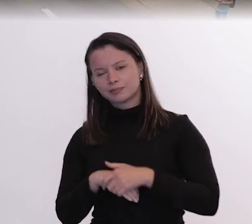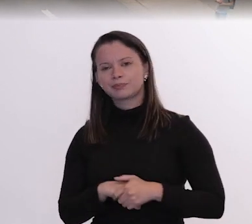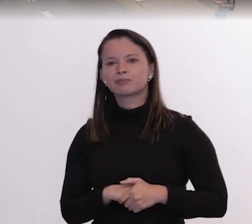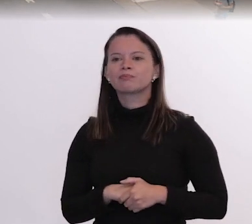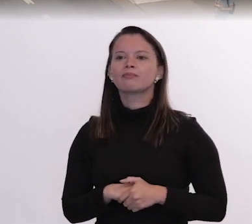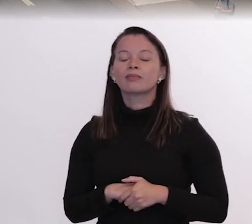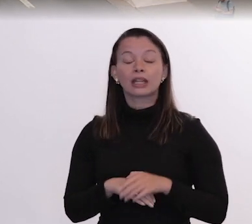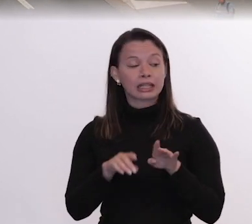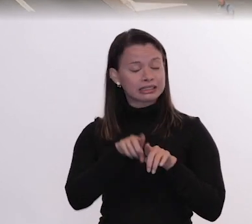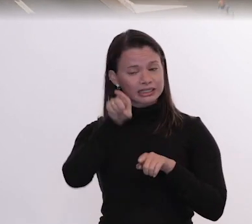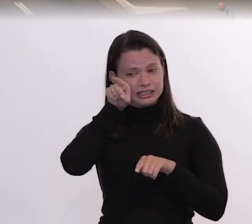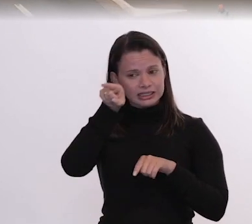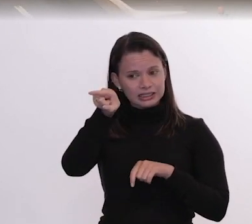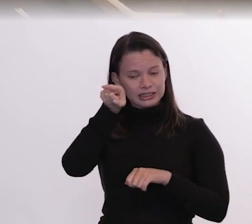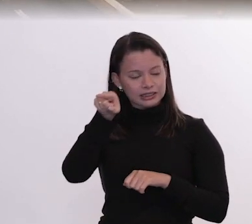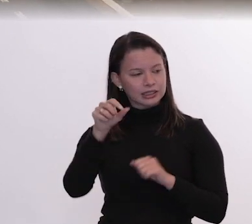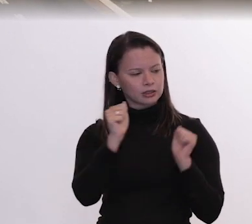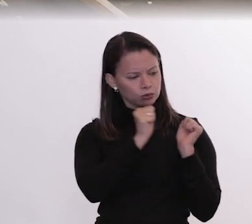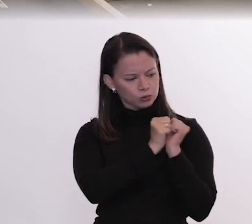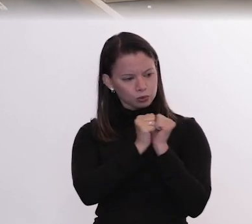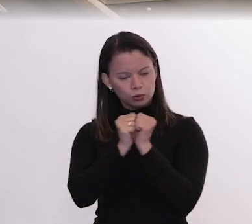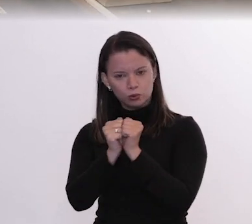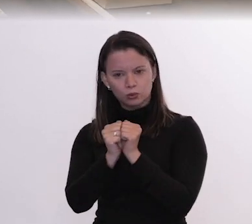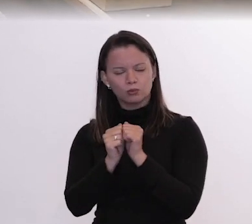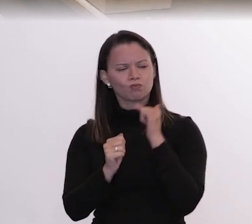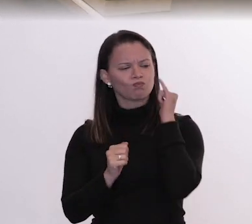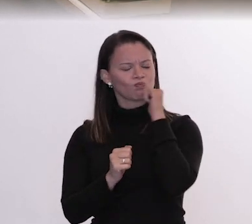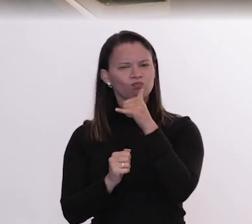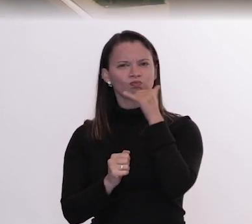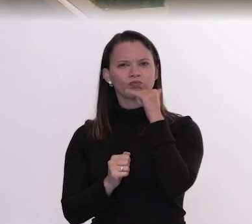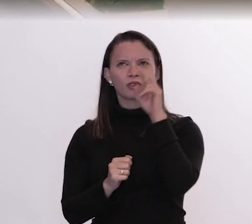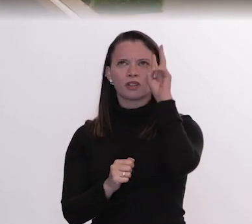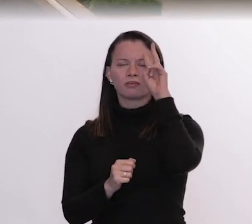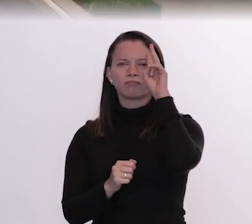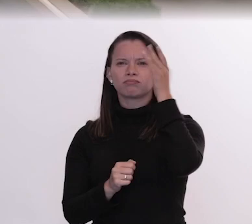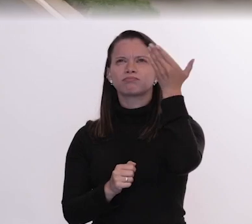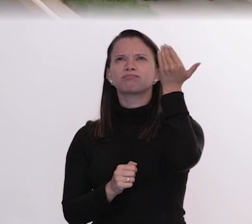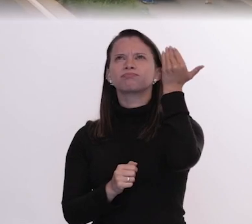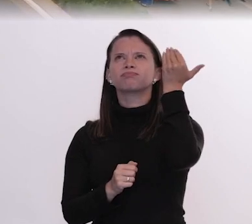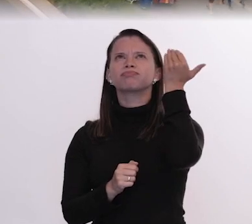where we can tell the story of a time, when the center of medicine in Brazil,